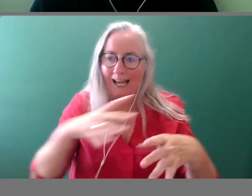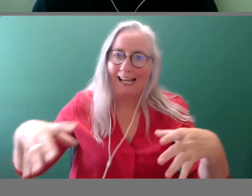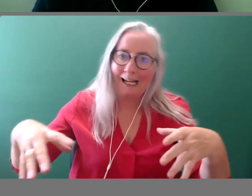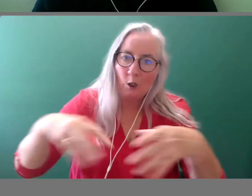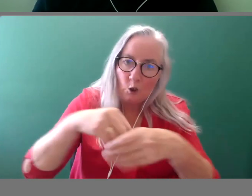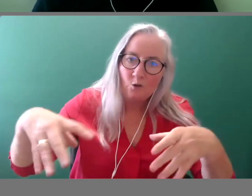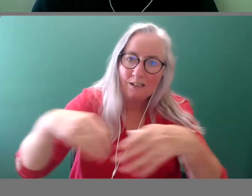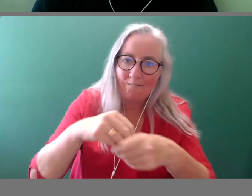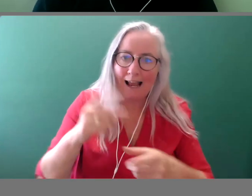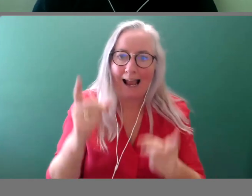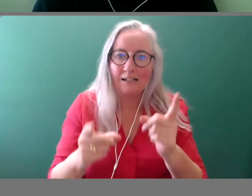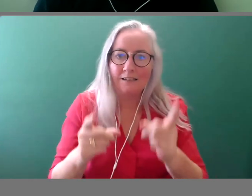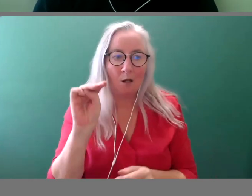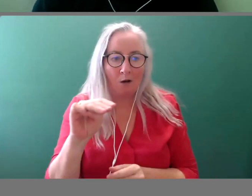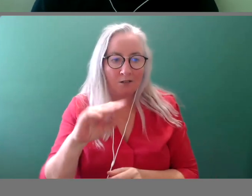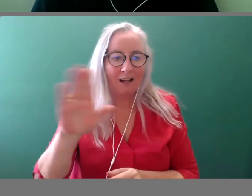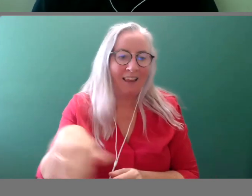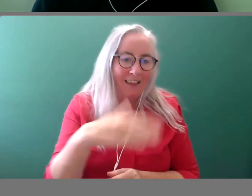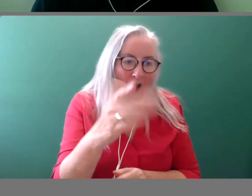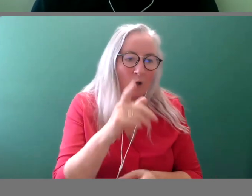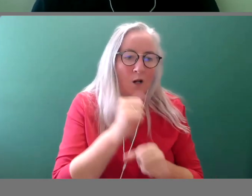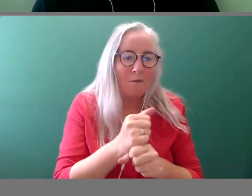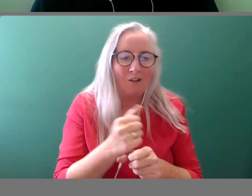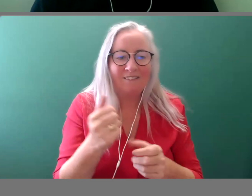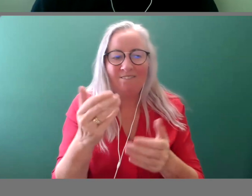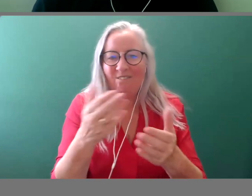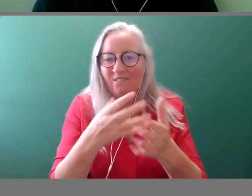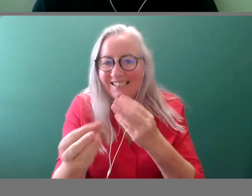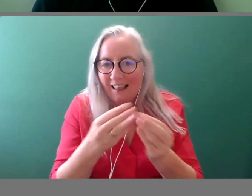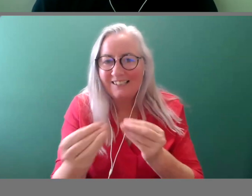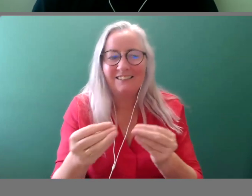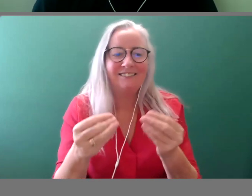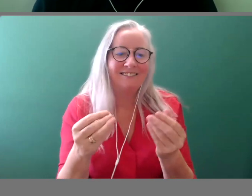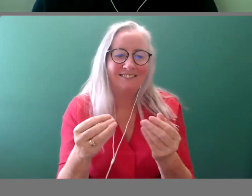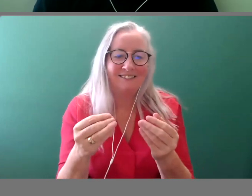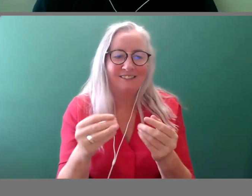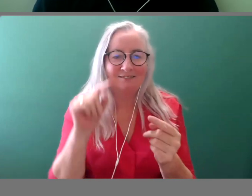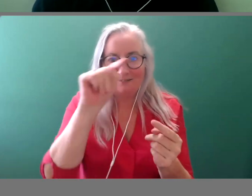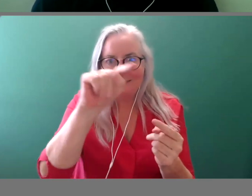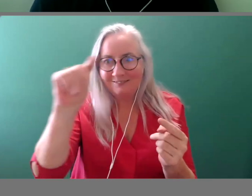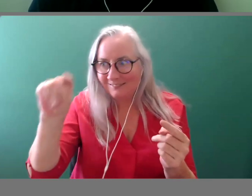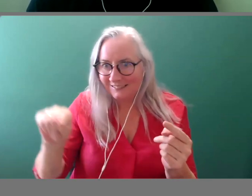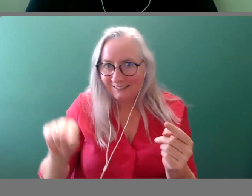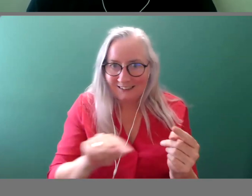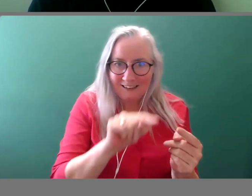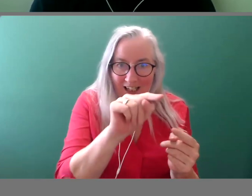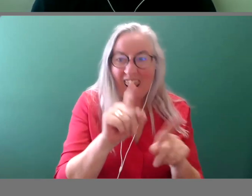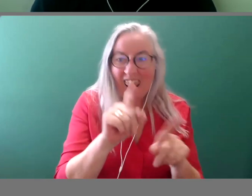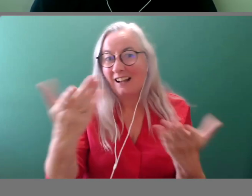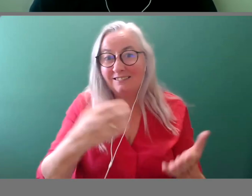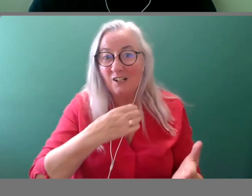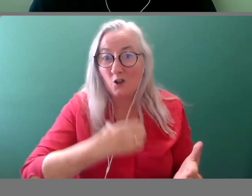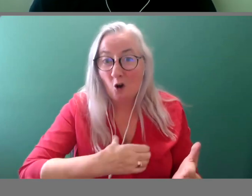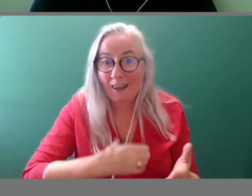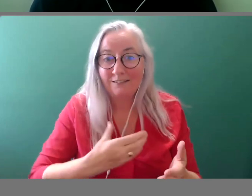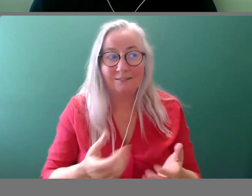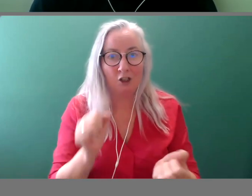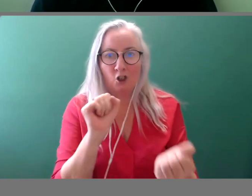It talks about various facilities within the sites such as toilets and changing facilities. And then